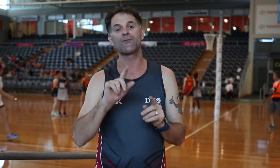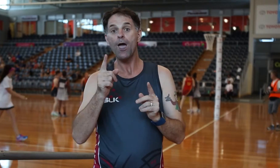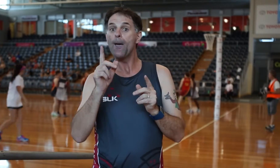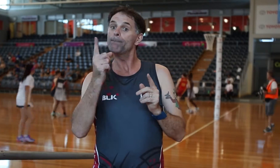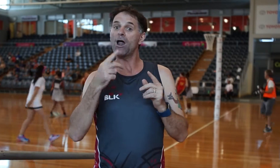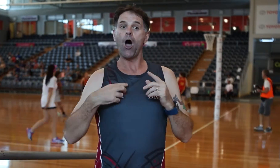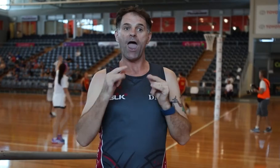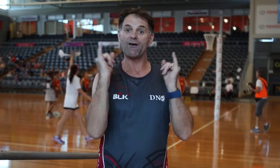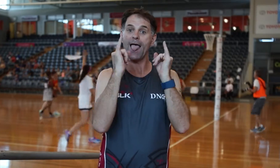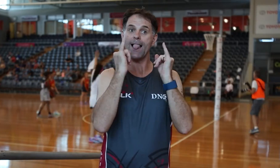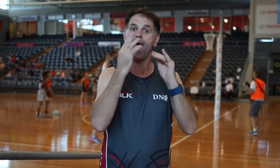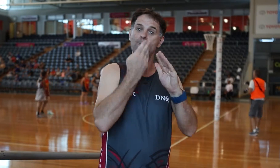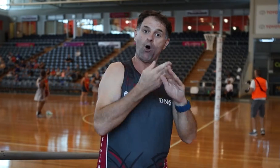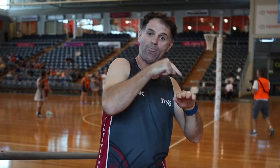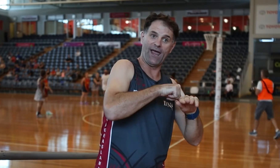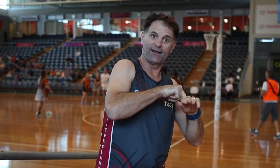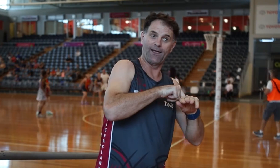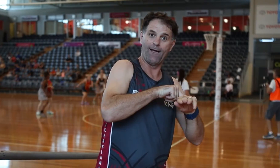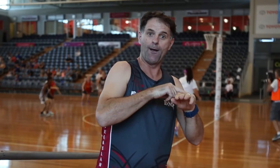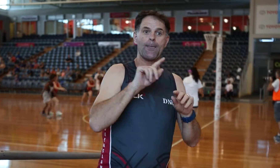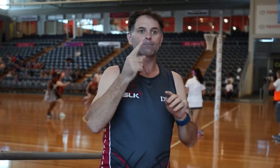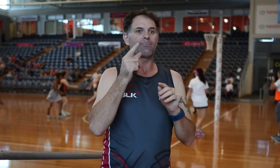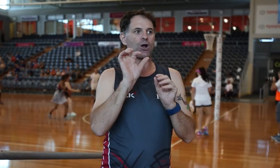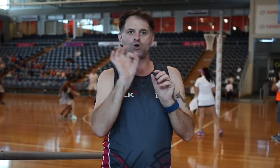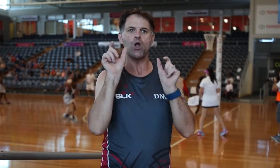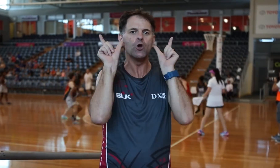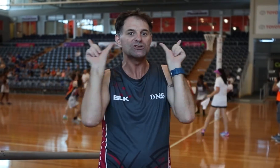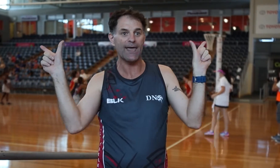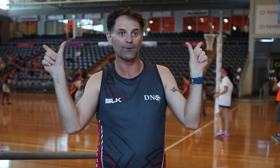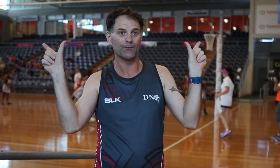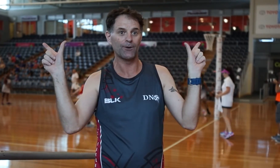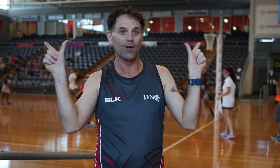I set alarms on the Fitbit which don't make any sound,